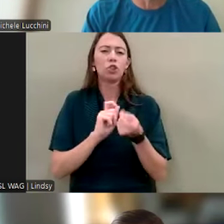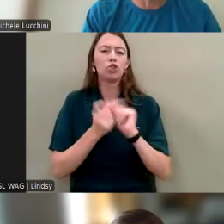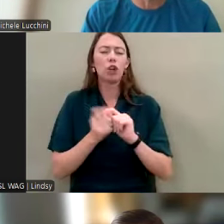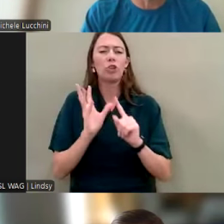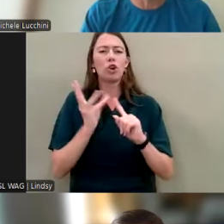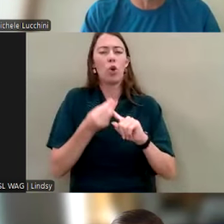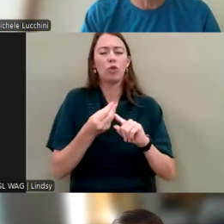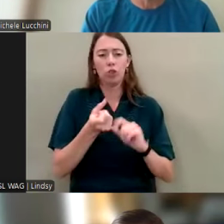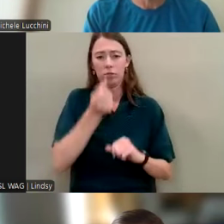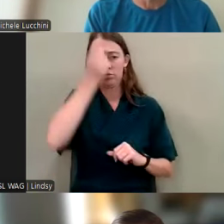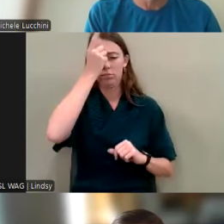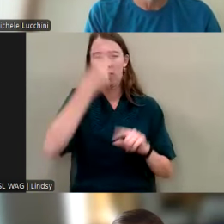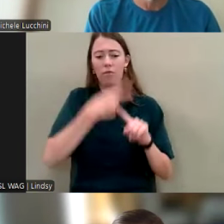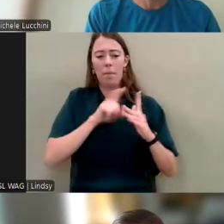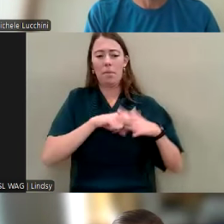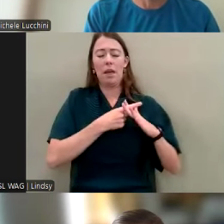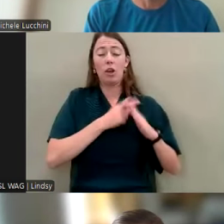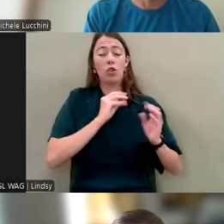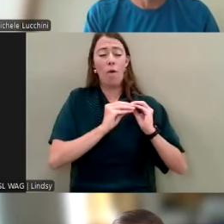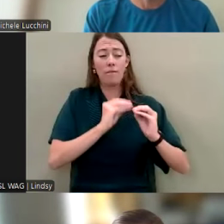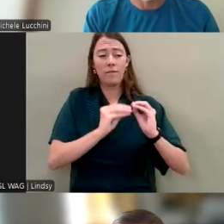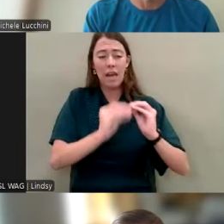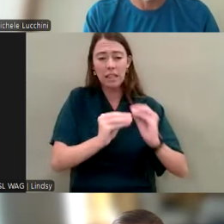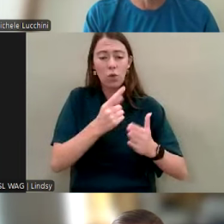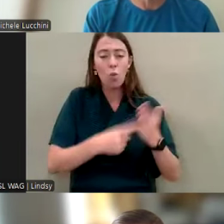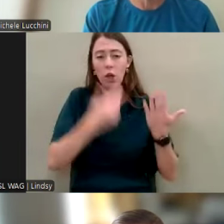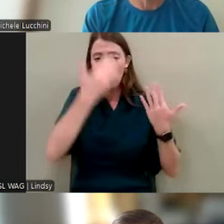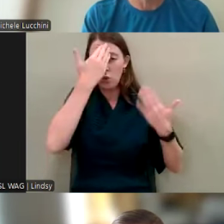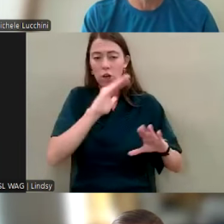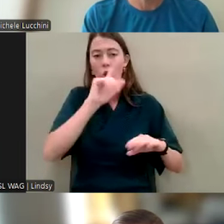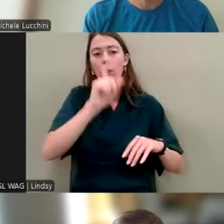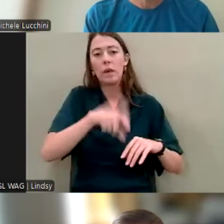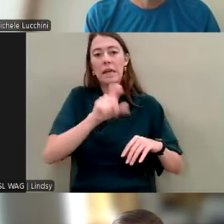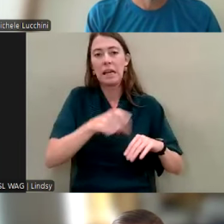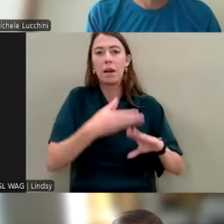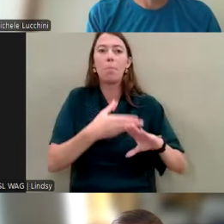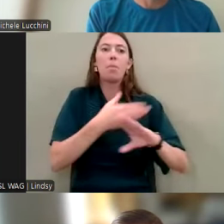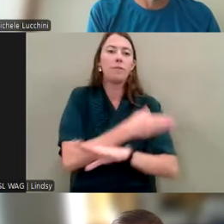fixing what you didn't know have to be implemented in a certain way. And you